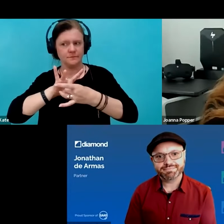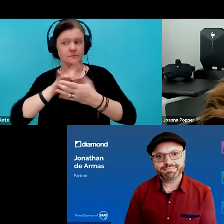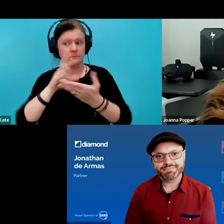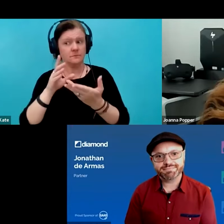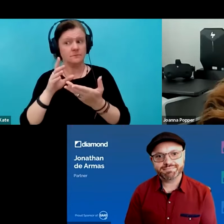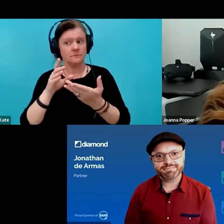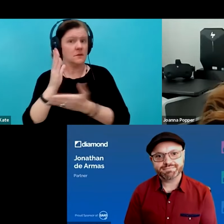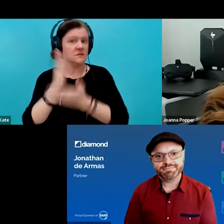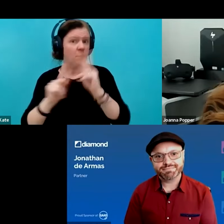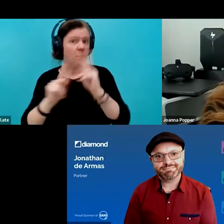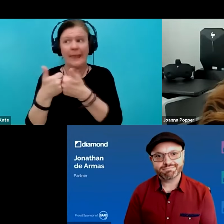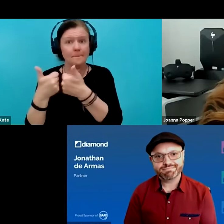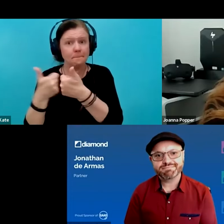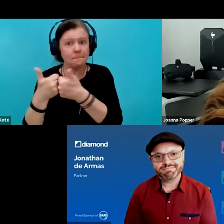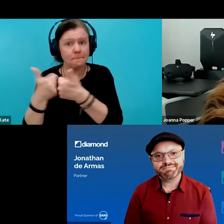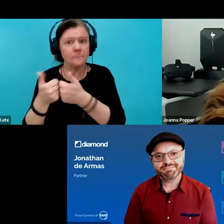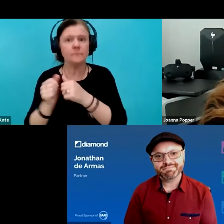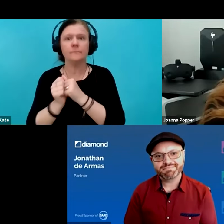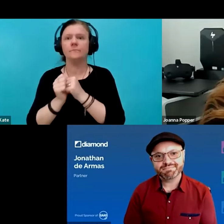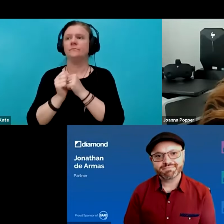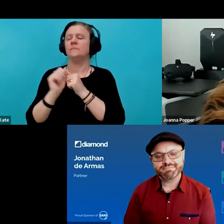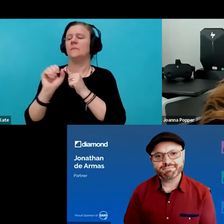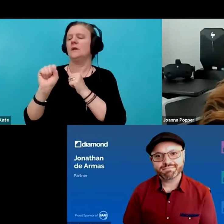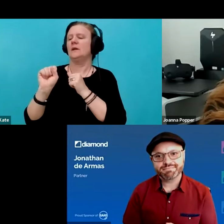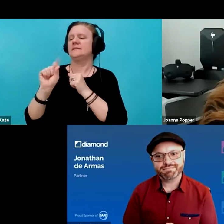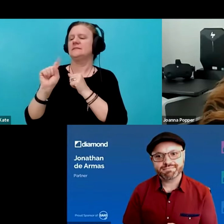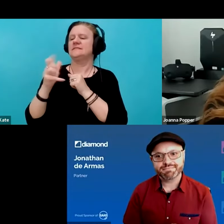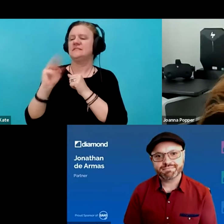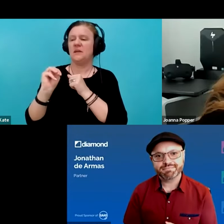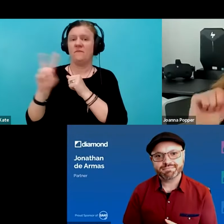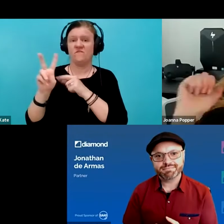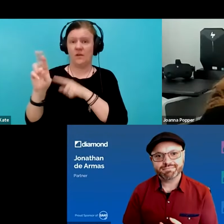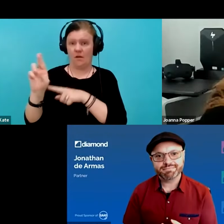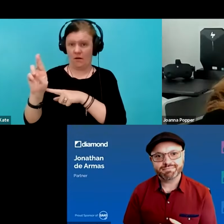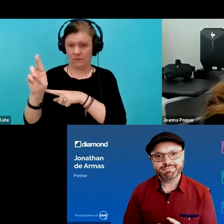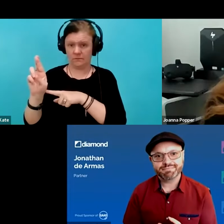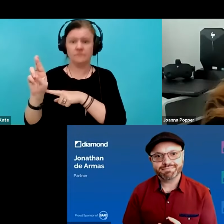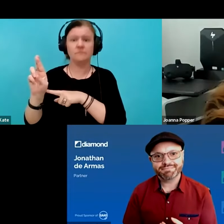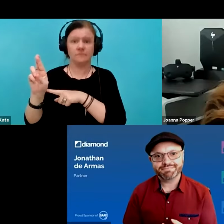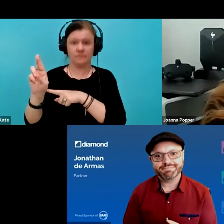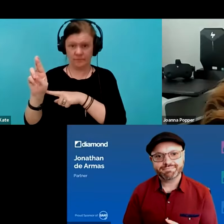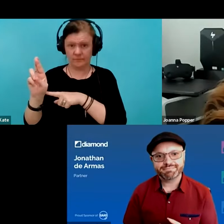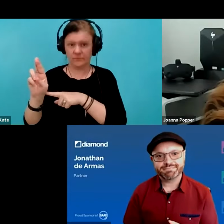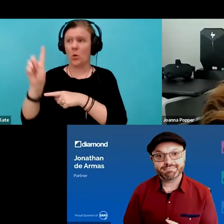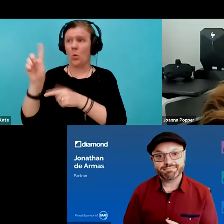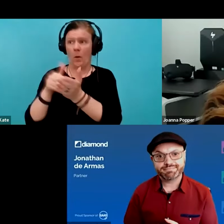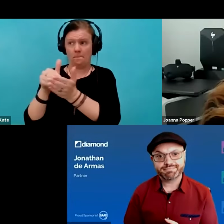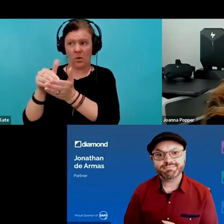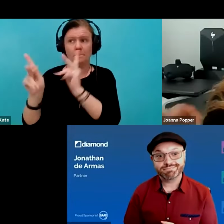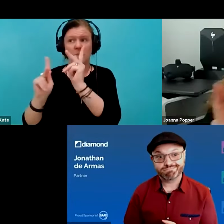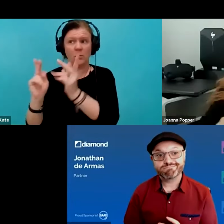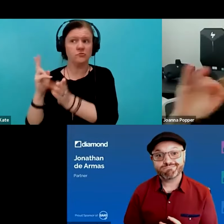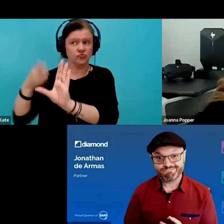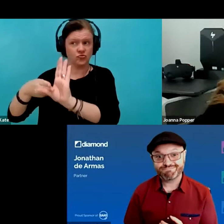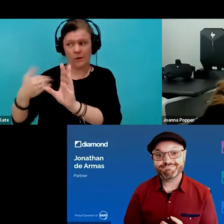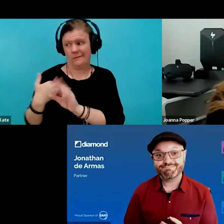some people. That's gaming know steam VR had all tie, you know, Joanna Popper: Have an additional 1 million people come in in April and it